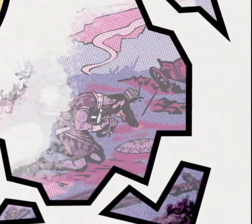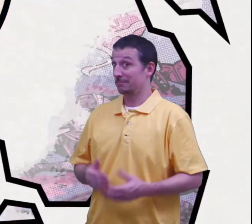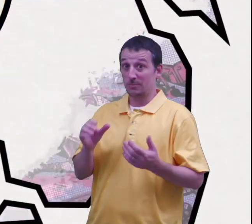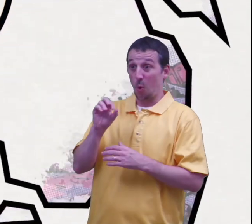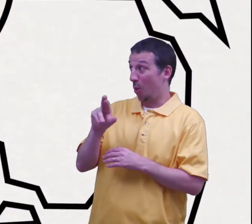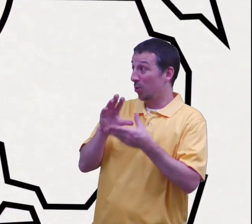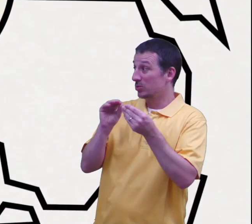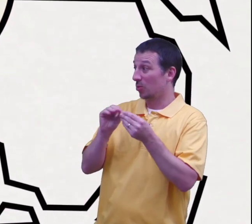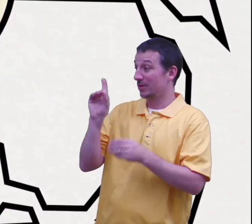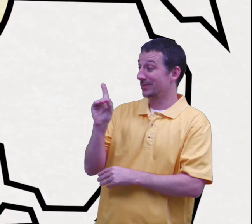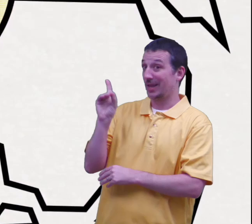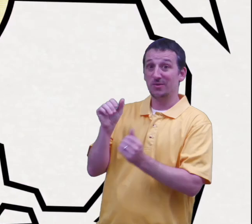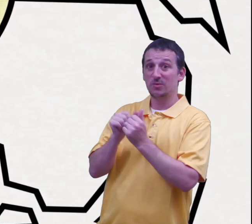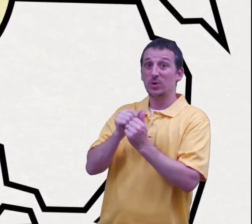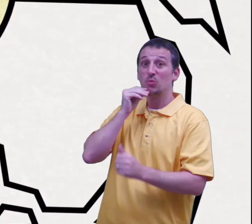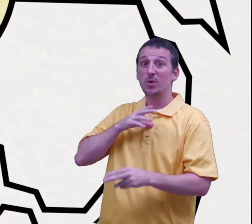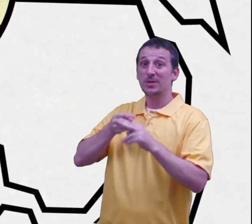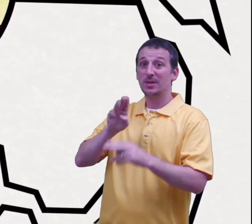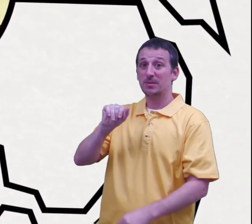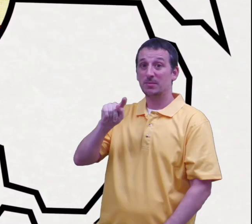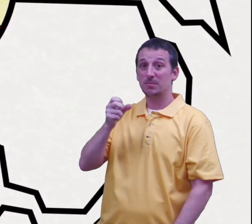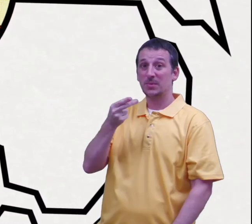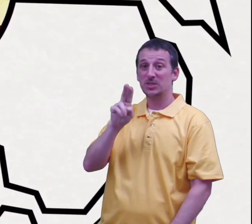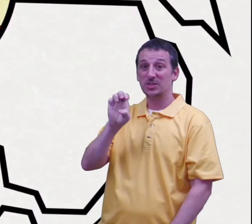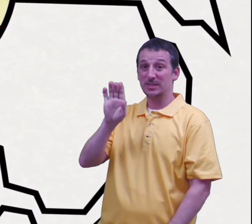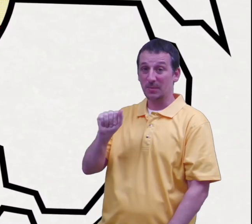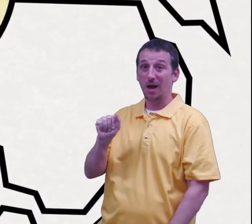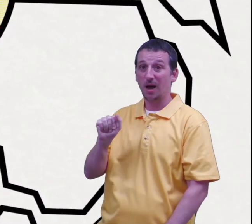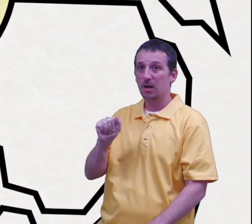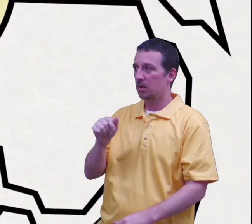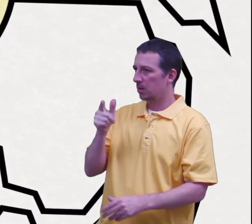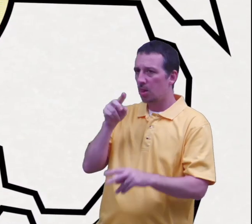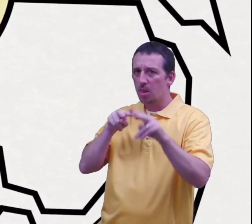Or there’s the story of David, which says that he sees Bathsheba,